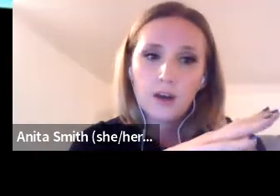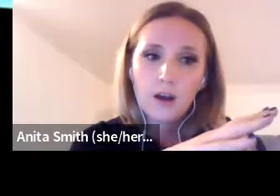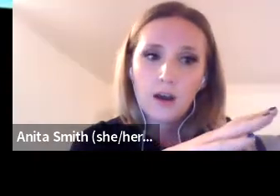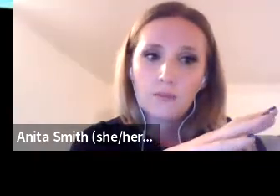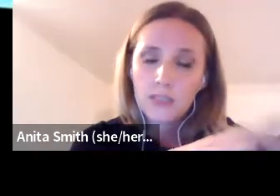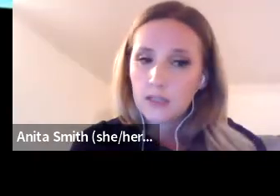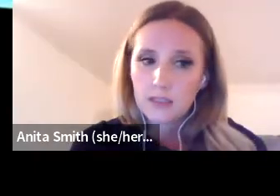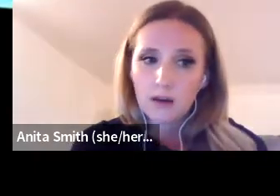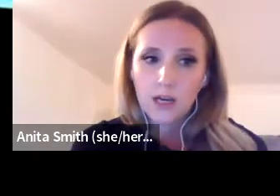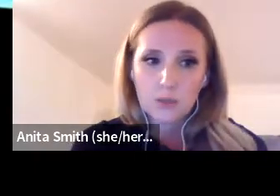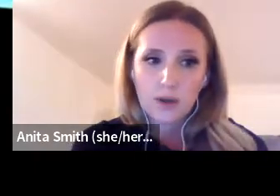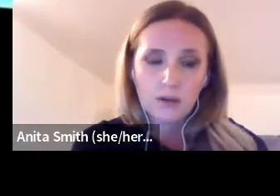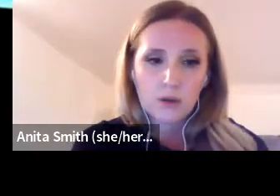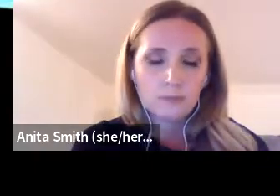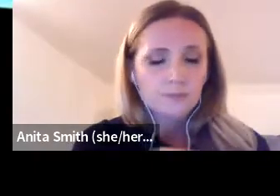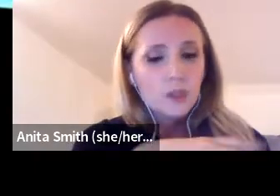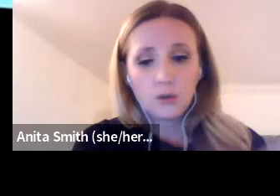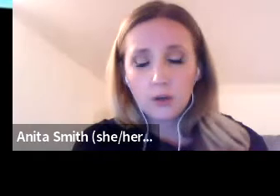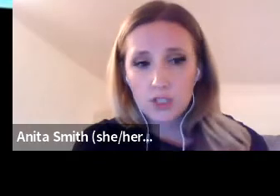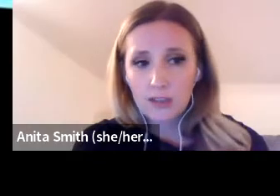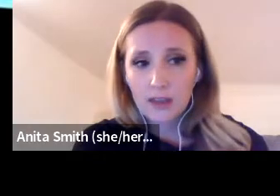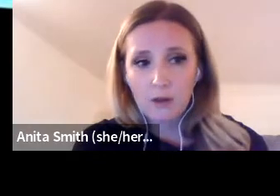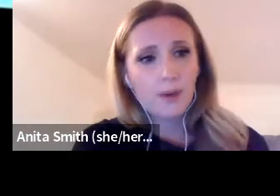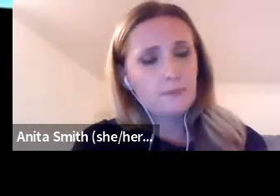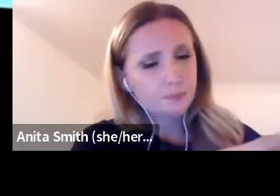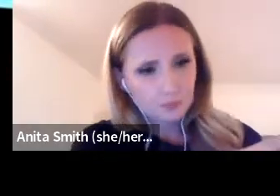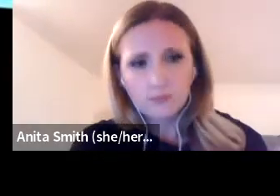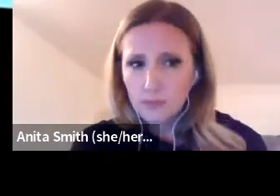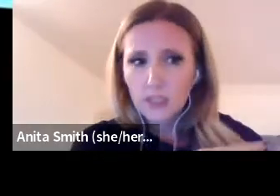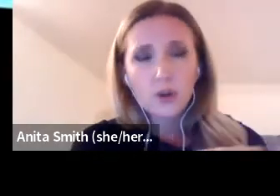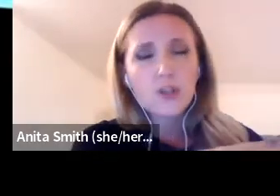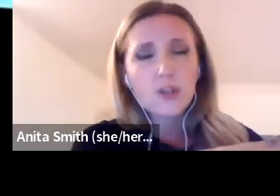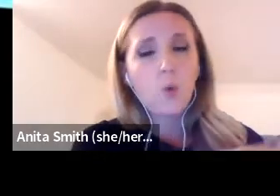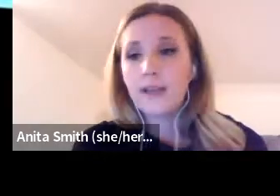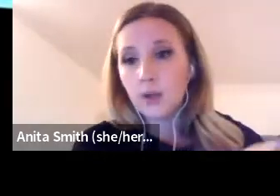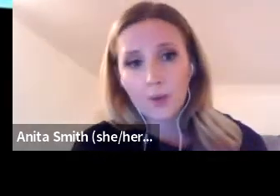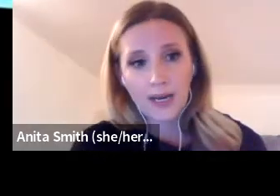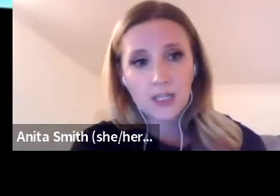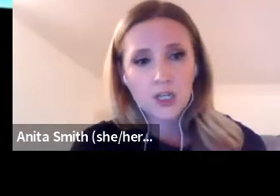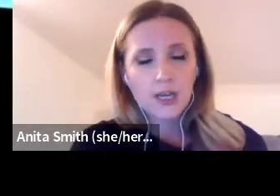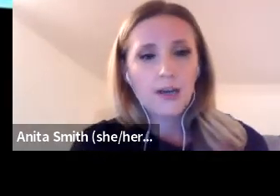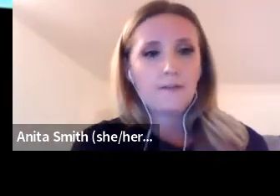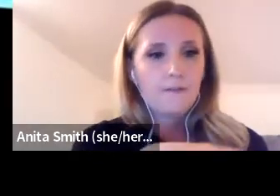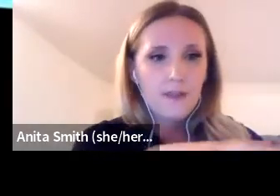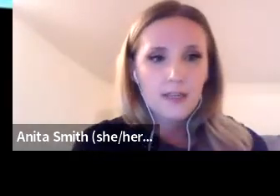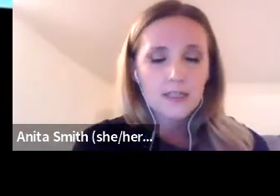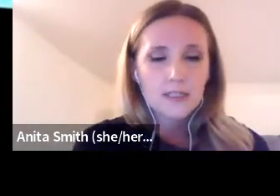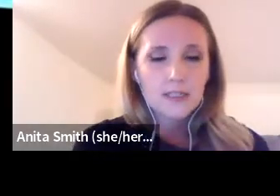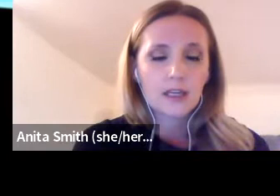of their dates there as well. So you can go check that out. But there is quite a range of fees